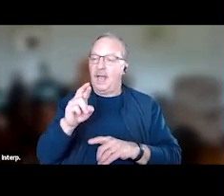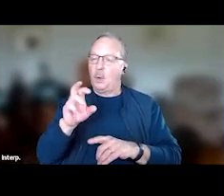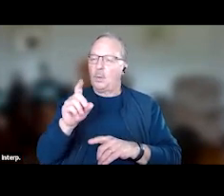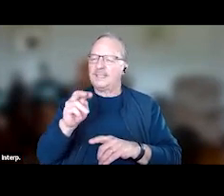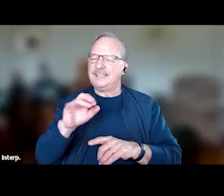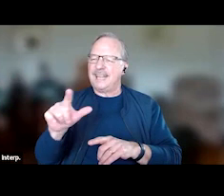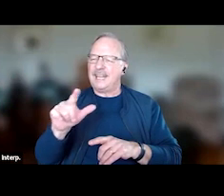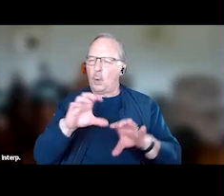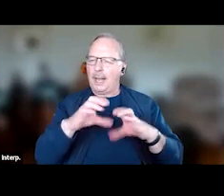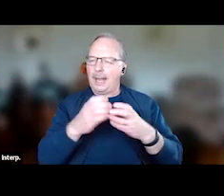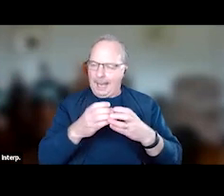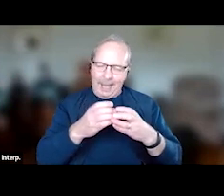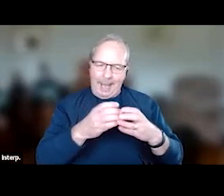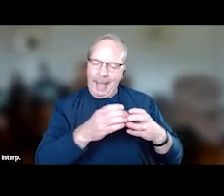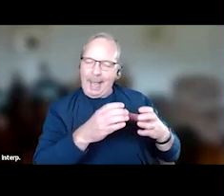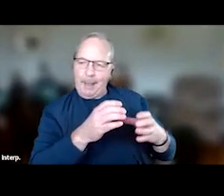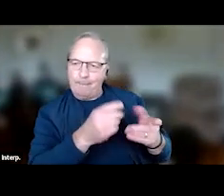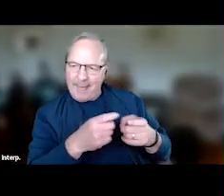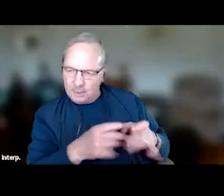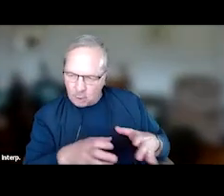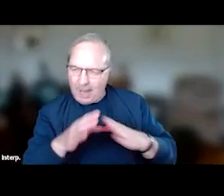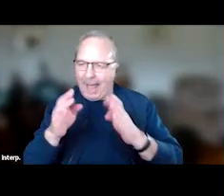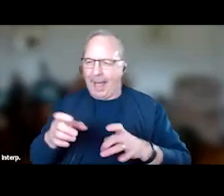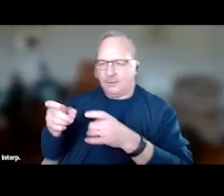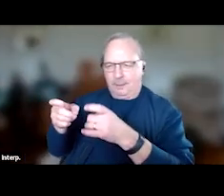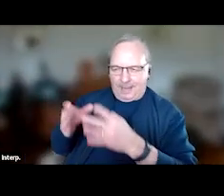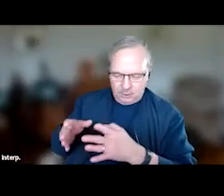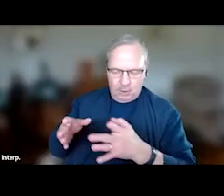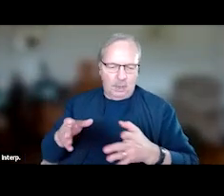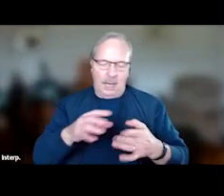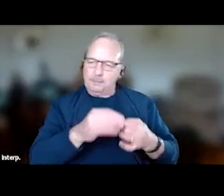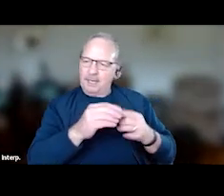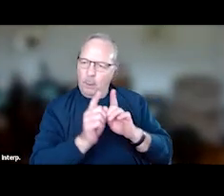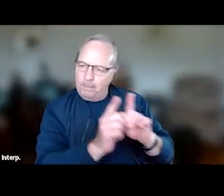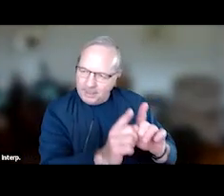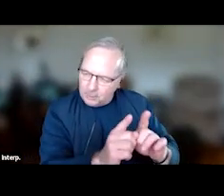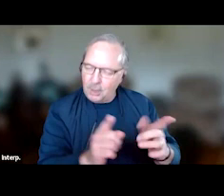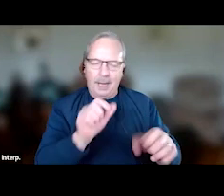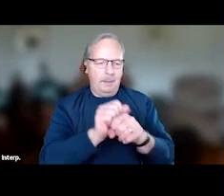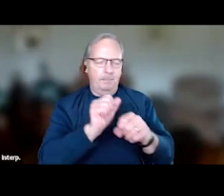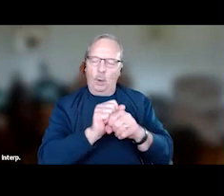a housing case manager, a special mentor, a job employment case manager, and much more.